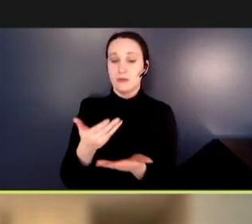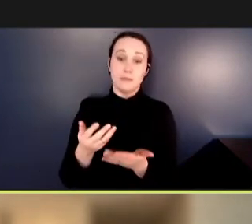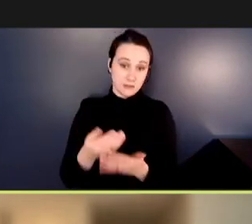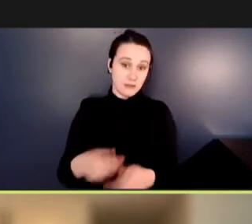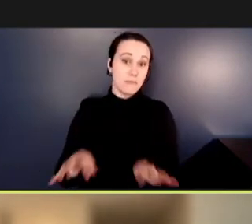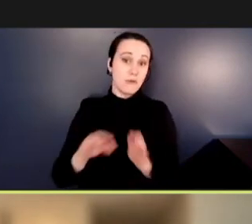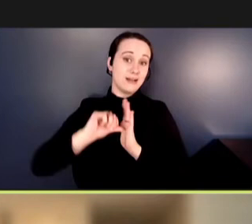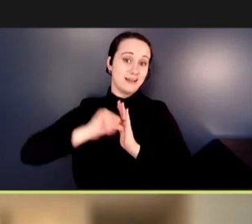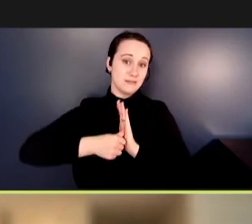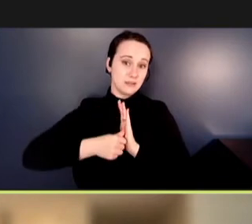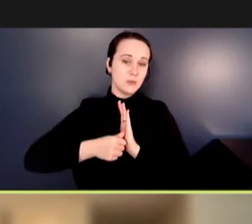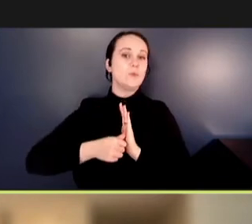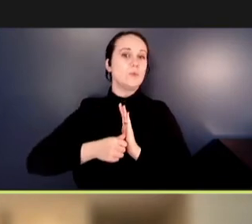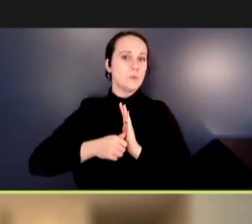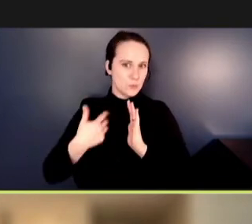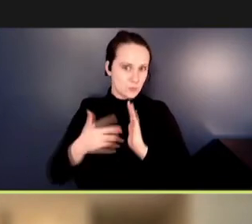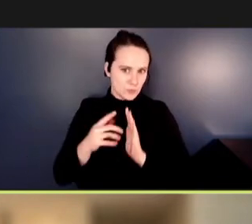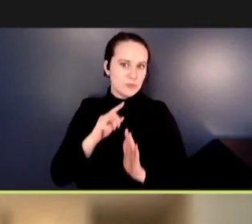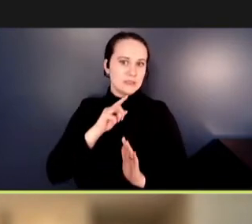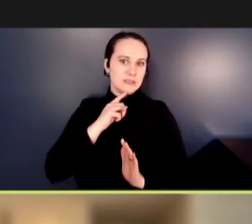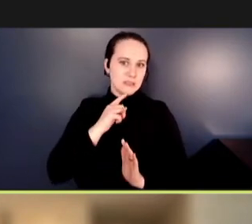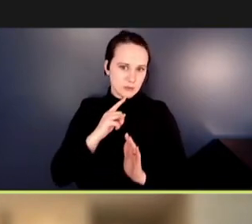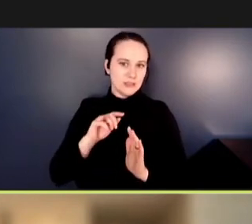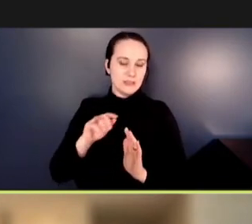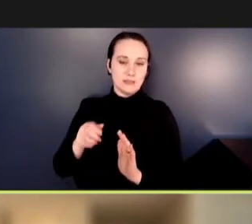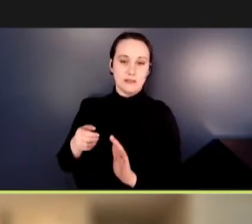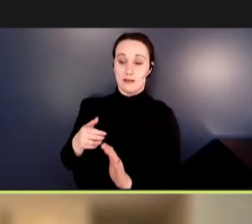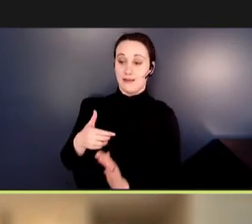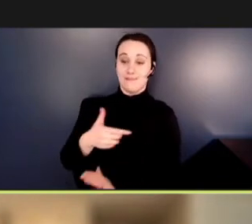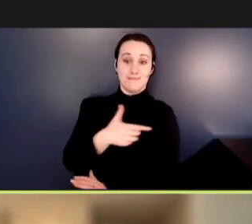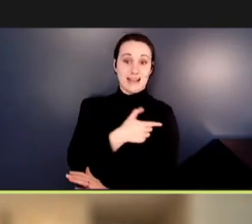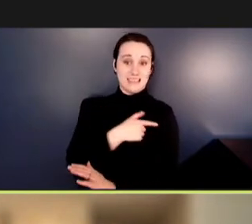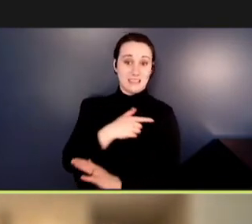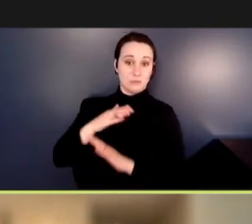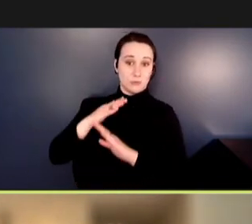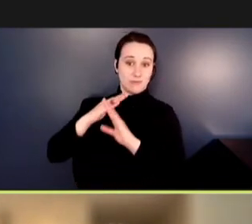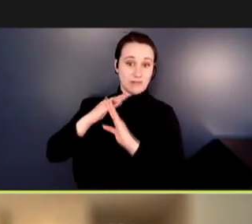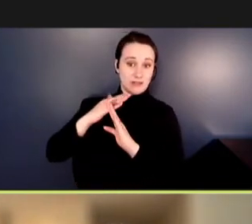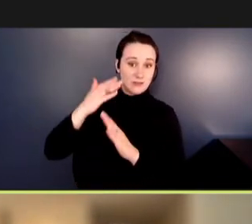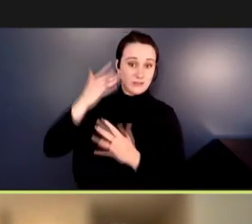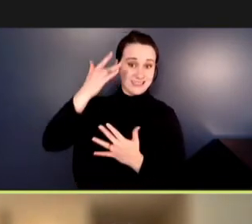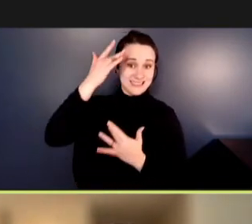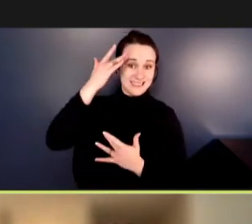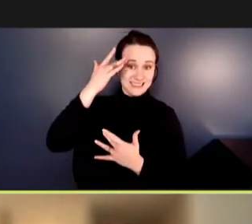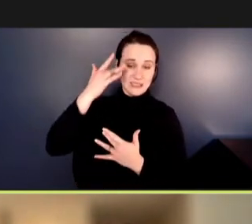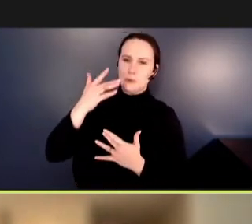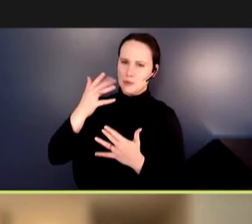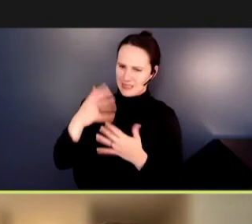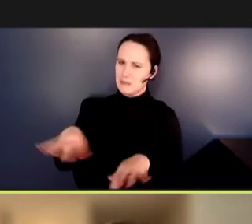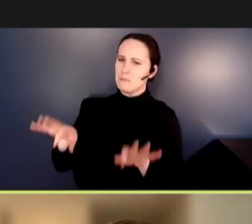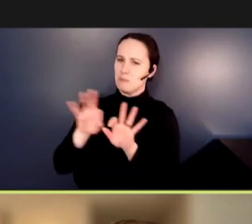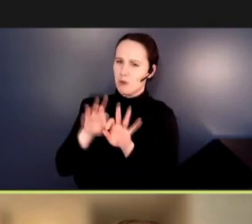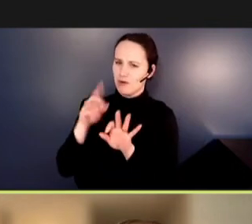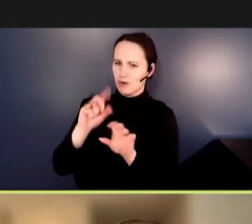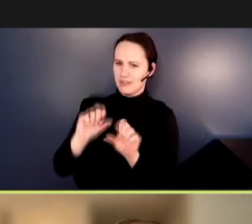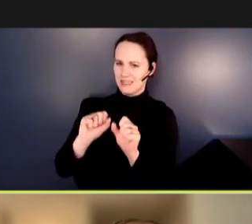how significant the impact of vaccine-preventable diseases is in society, causing many preventable